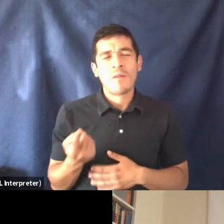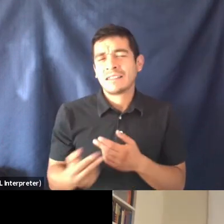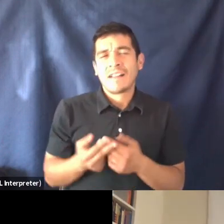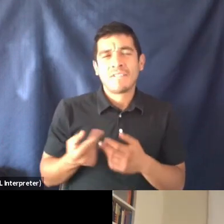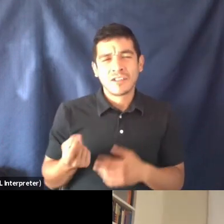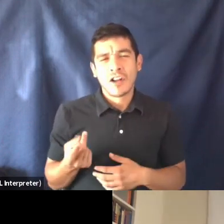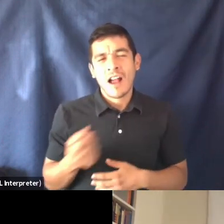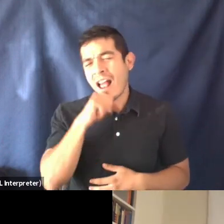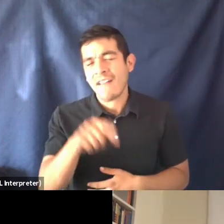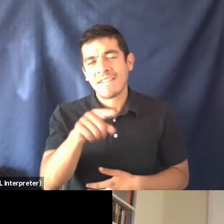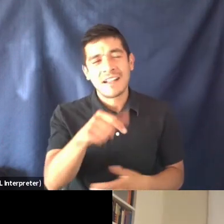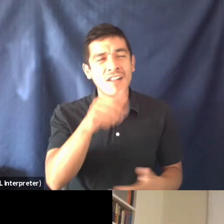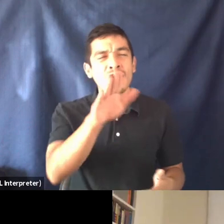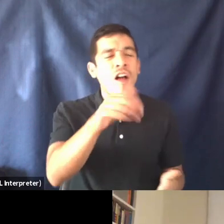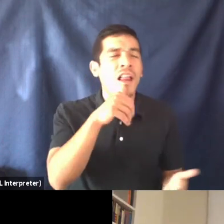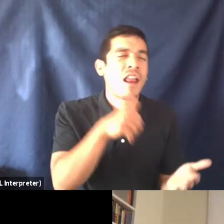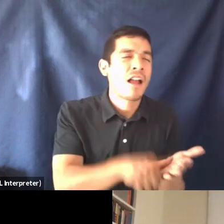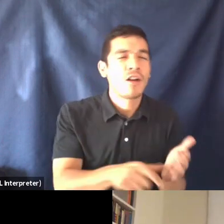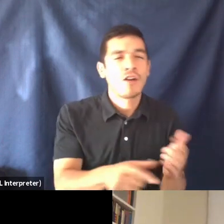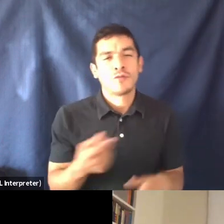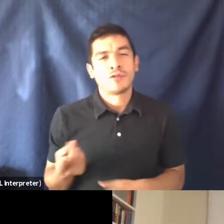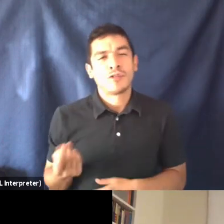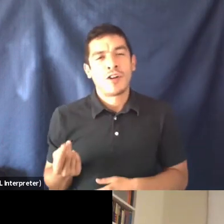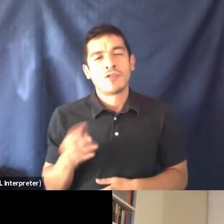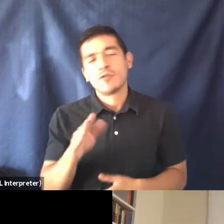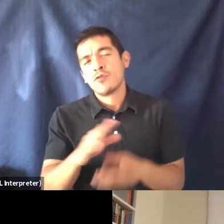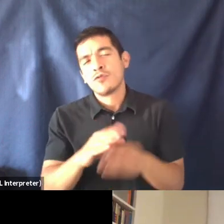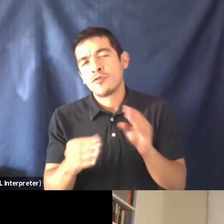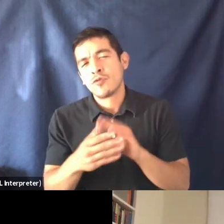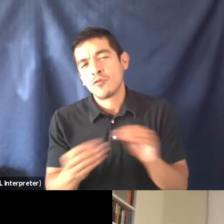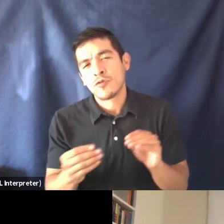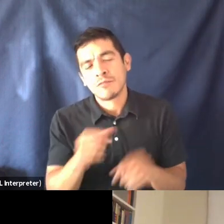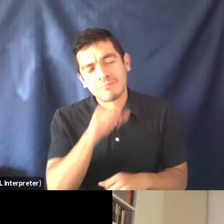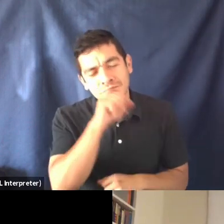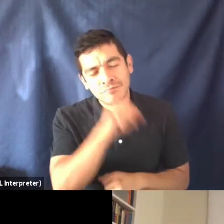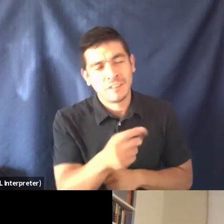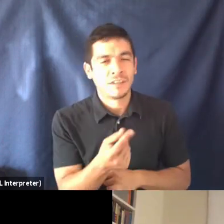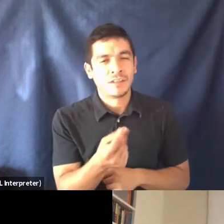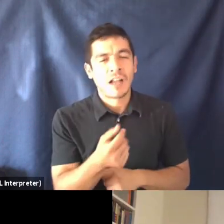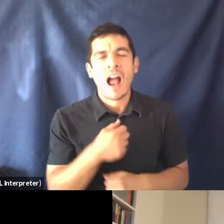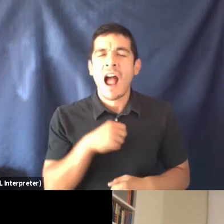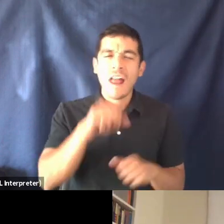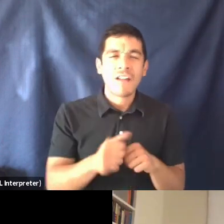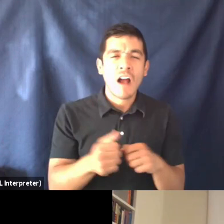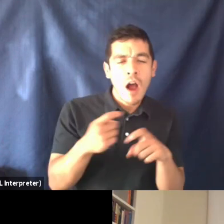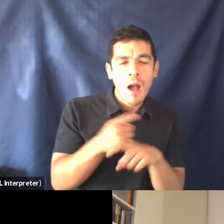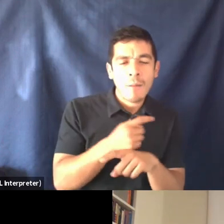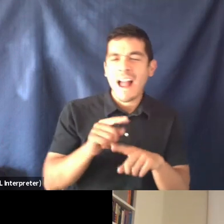to dogs and I also love how complex and multi-dimensional this is as a look of humanity